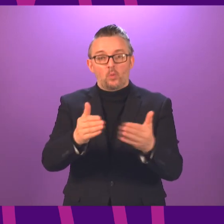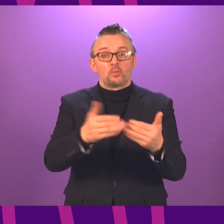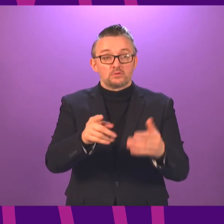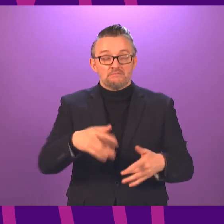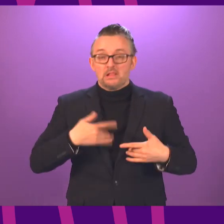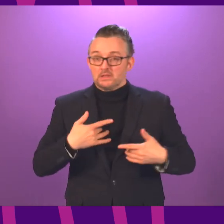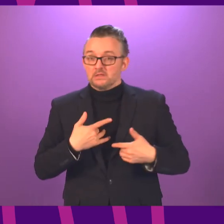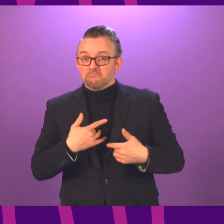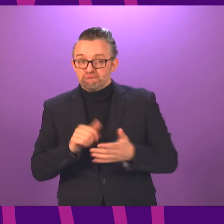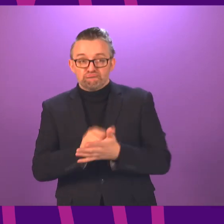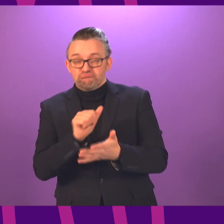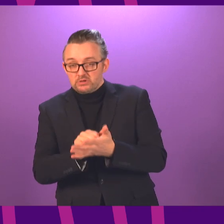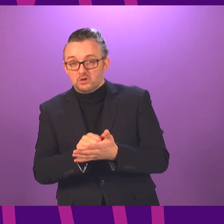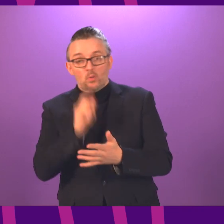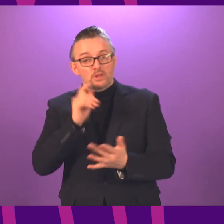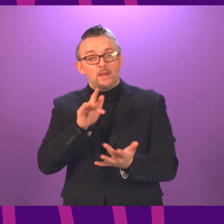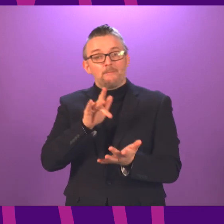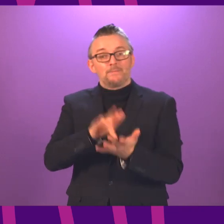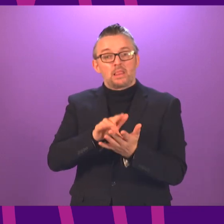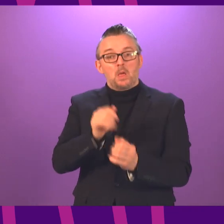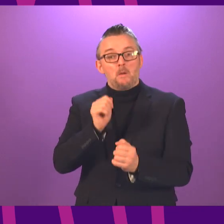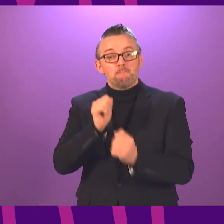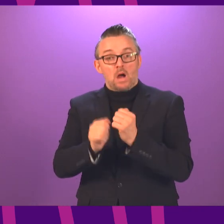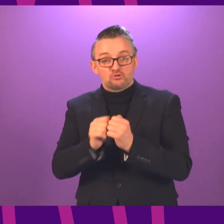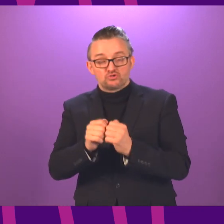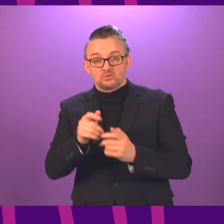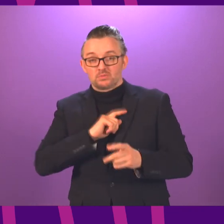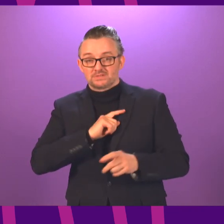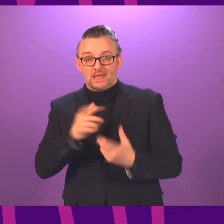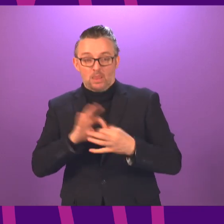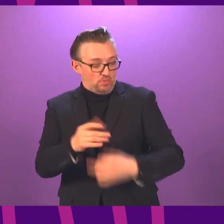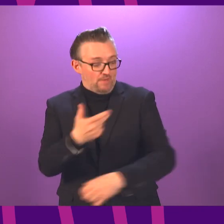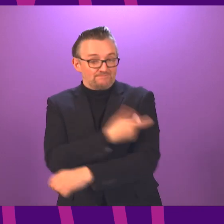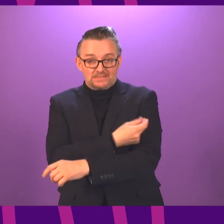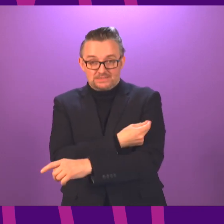In mid-March, when we have made further progress on vaccines and have a greater understanding